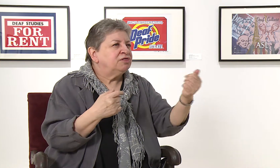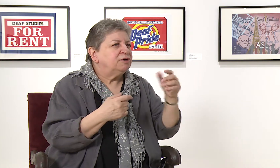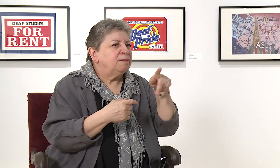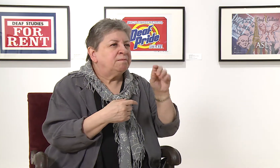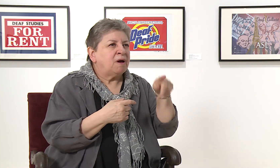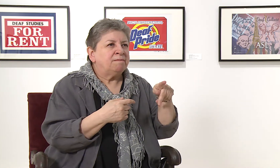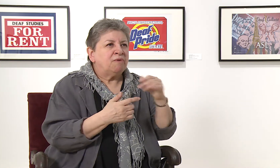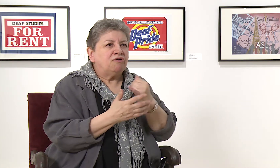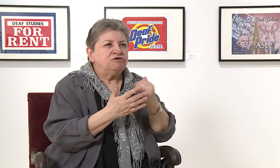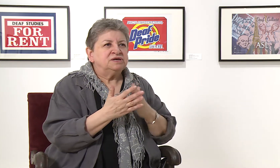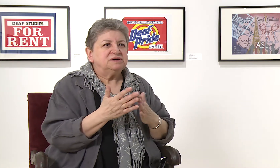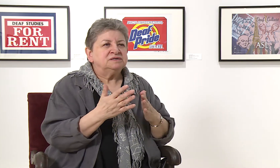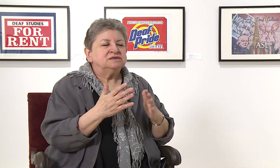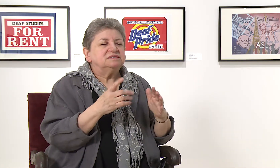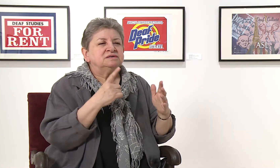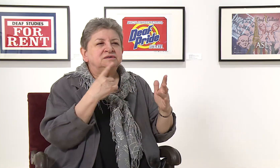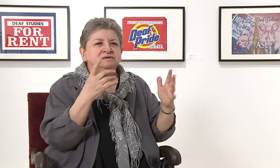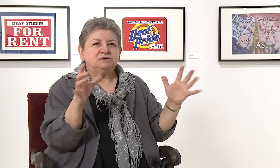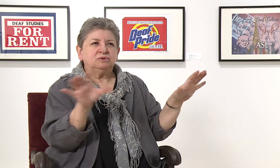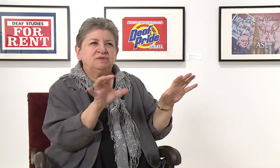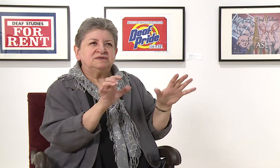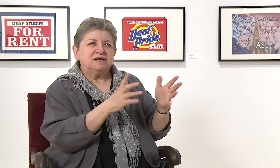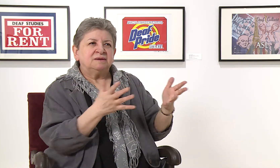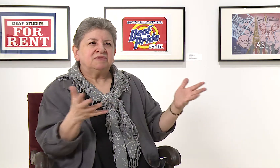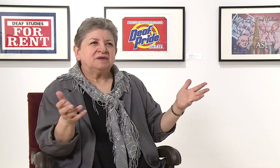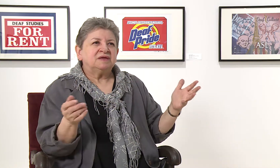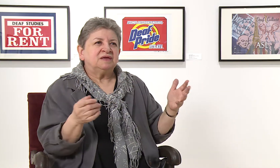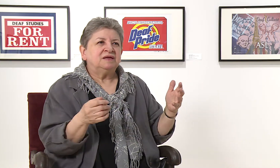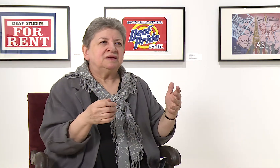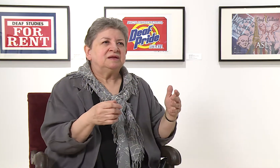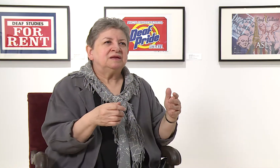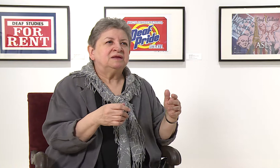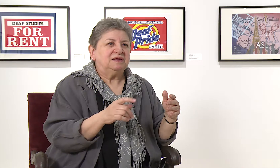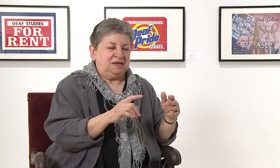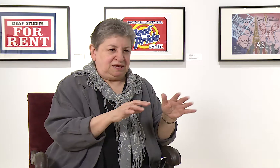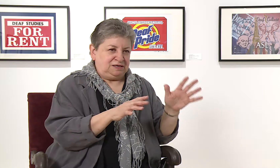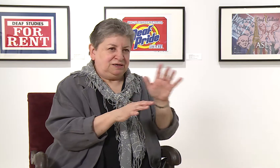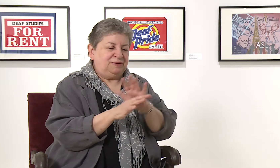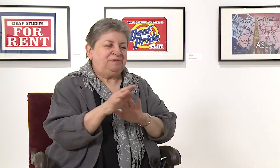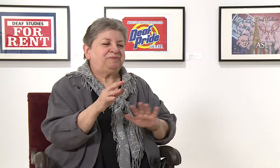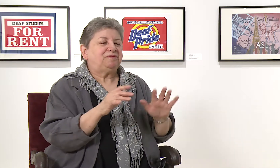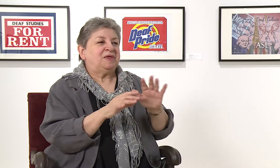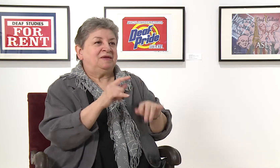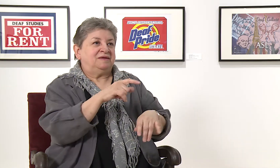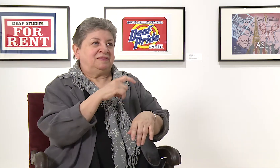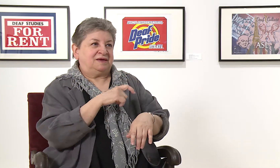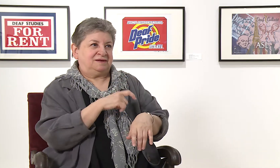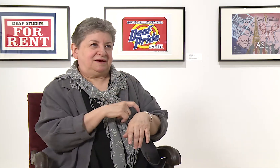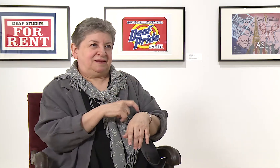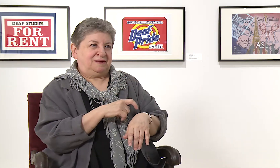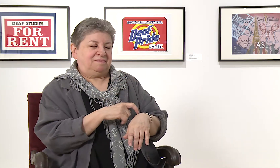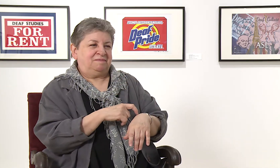I also remember seeing Robert Indiana and a few other pop artists doing similar things.